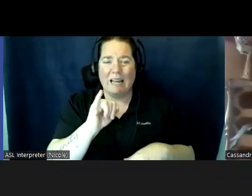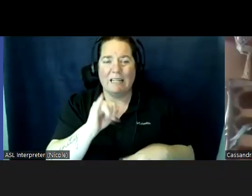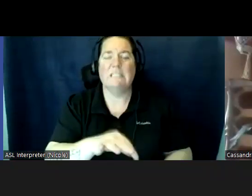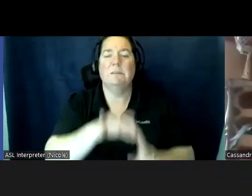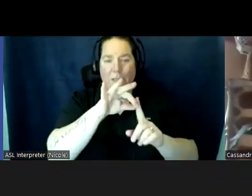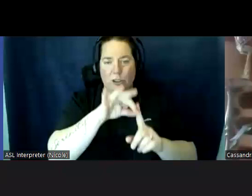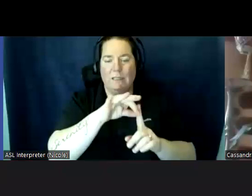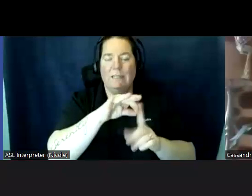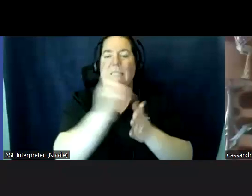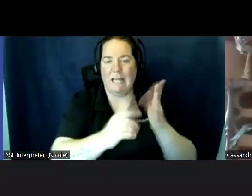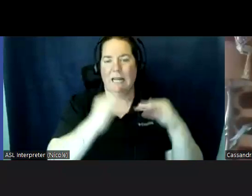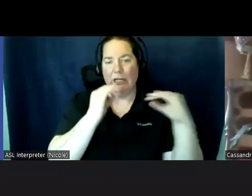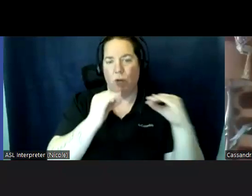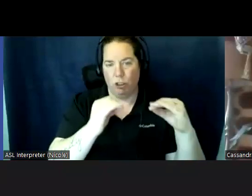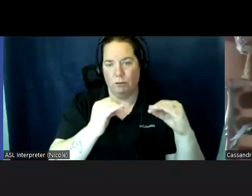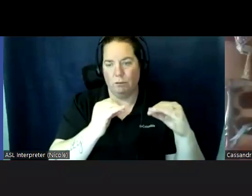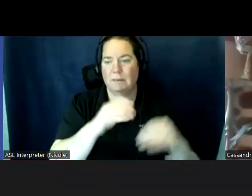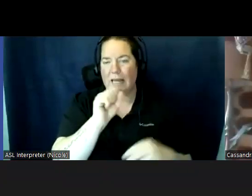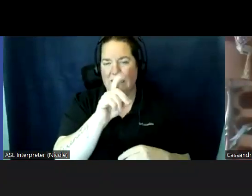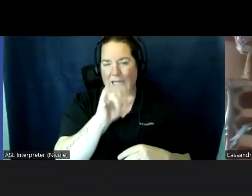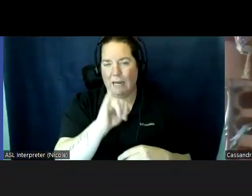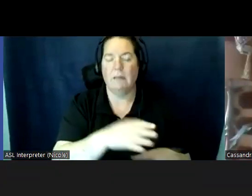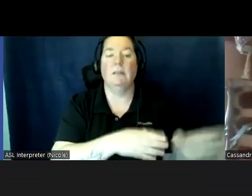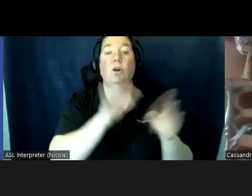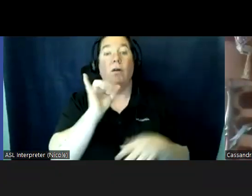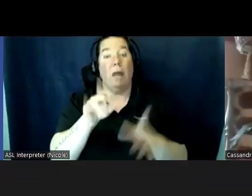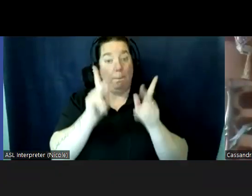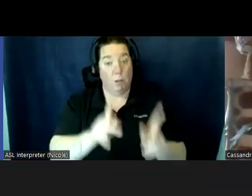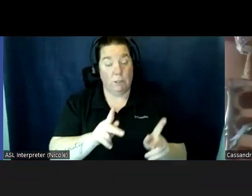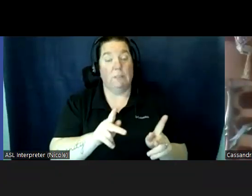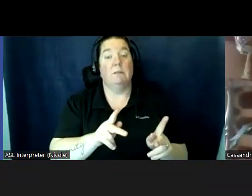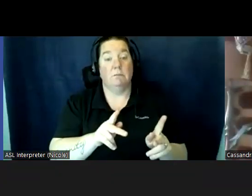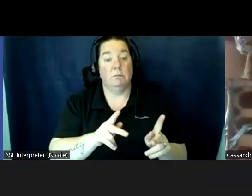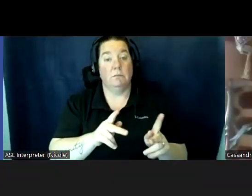Instruction. So that might mean that that person is also collaborating with that special educator,